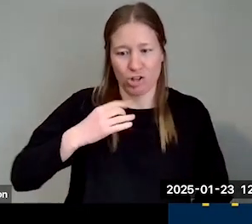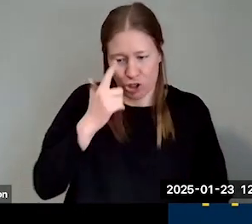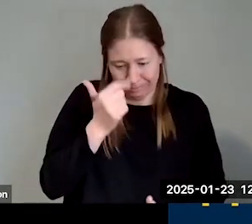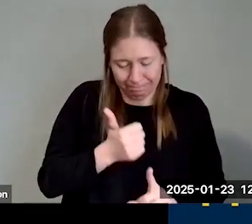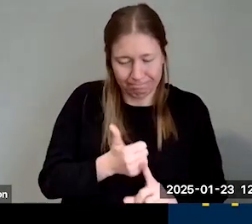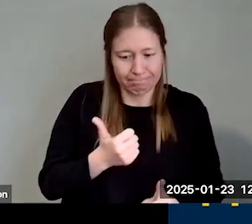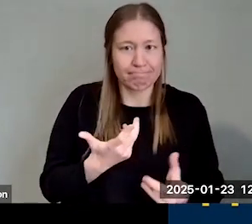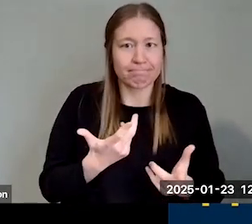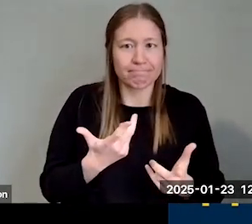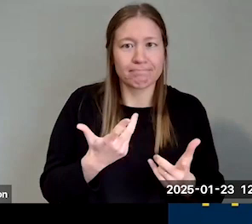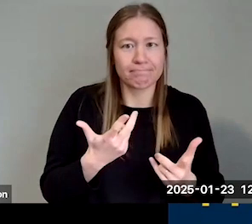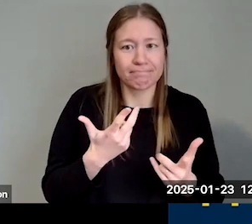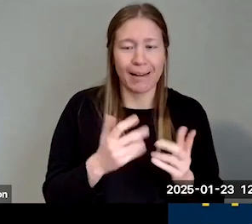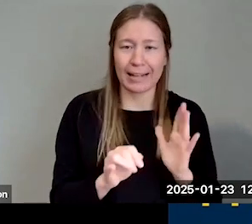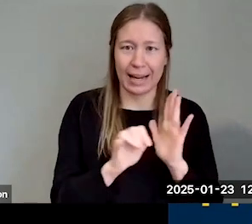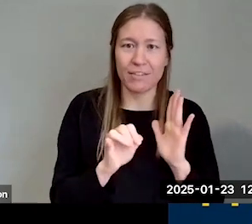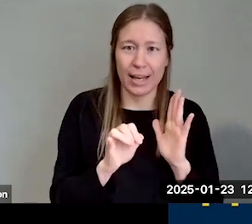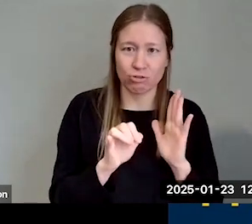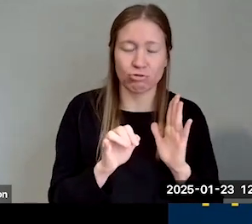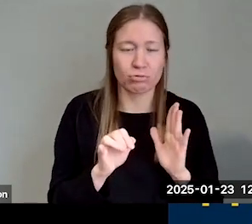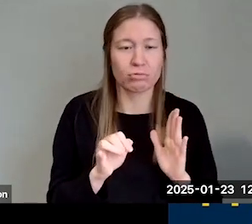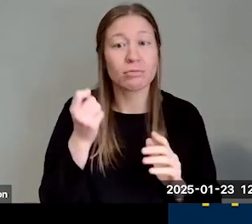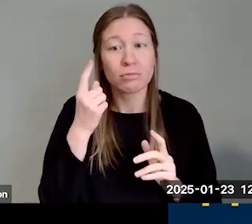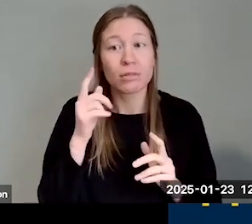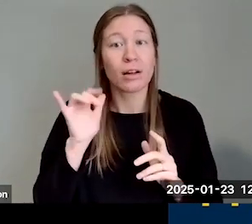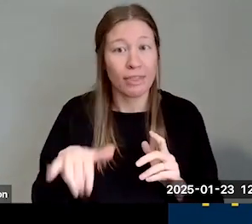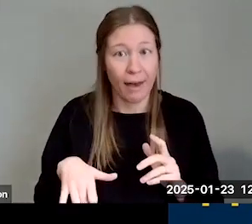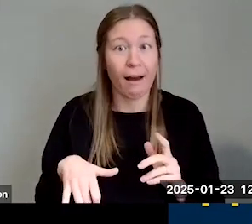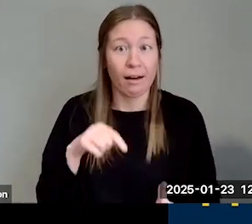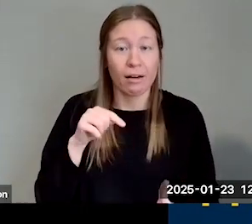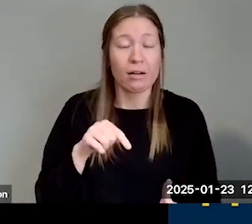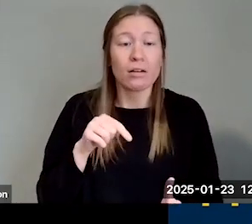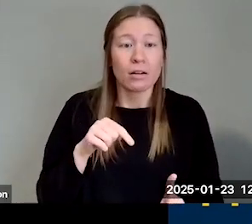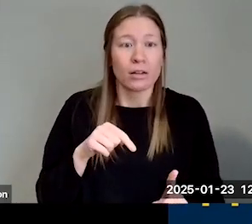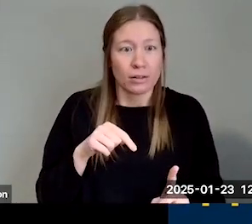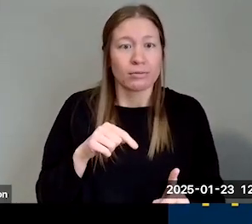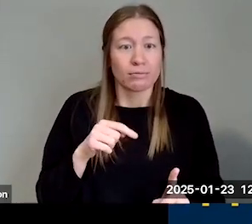Again, it does create a pivotal role in creating inclusive workspaces,